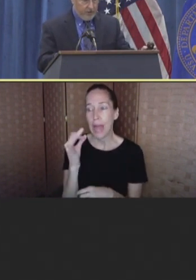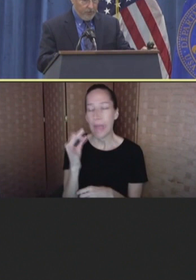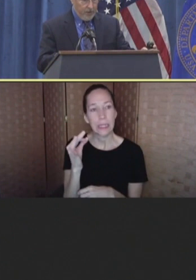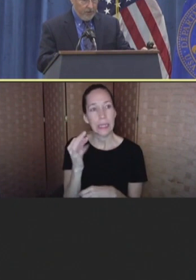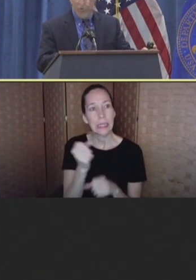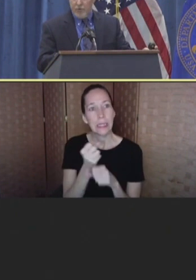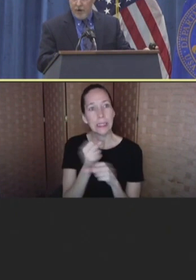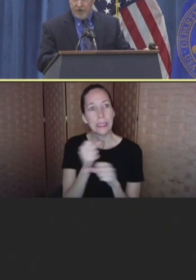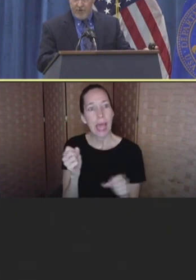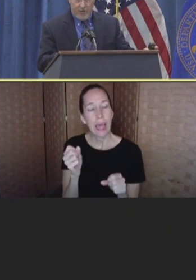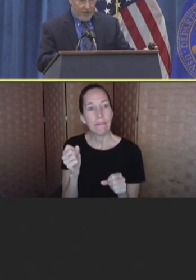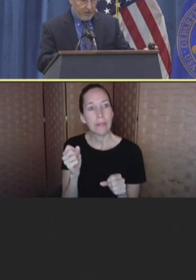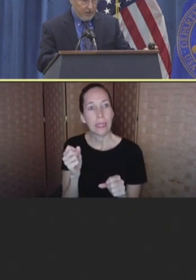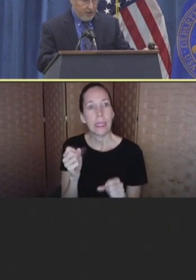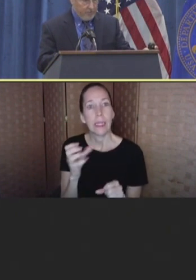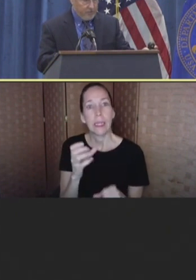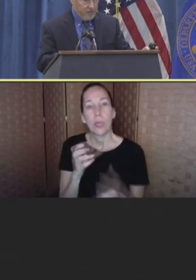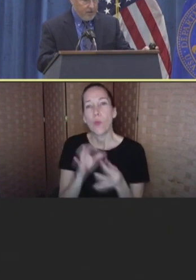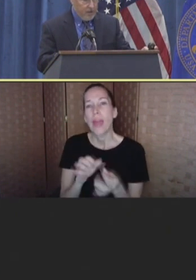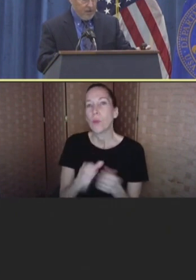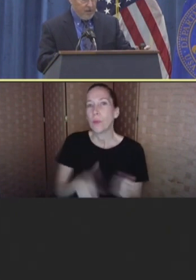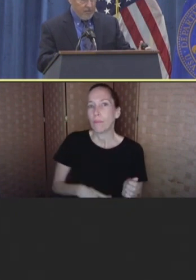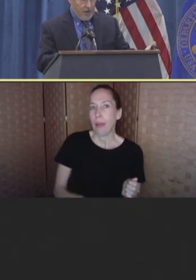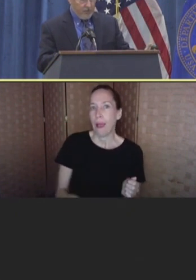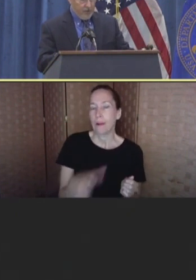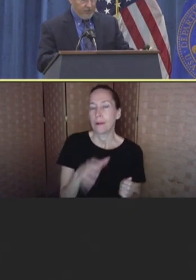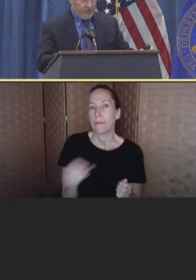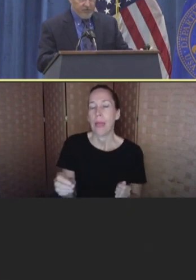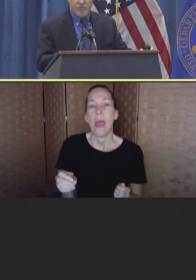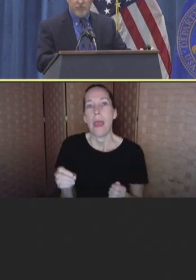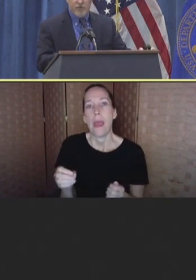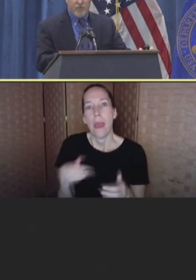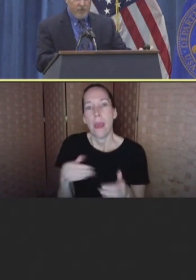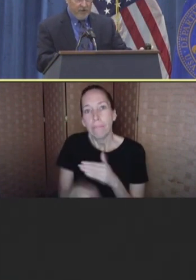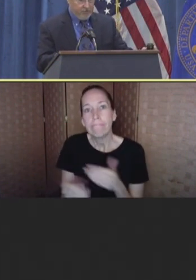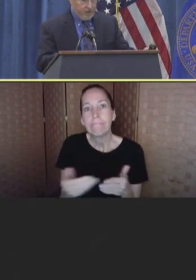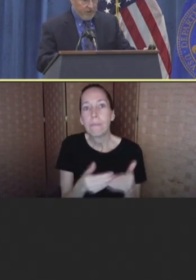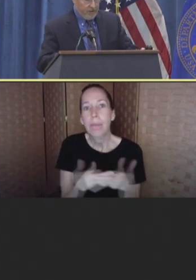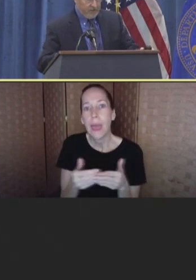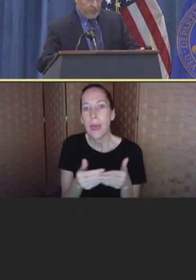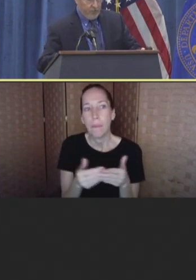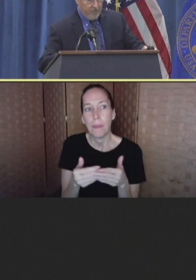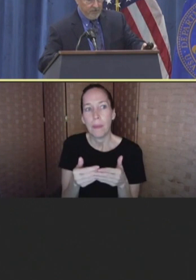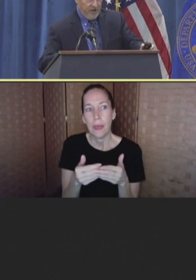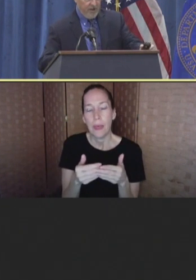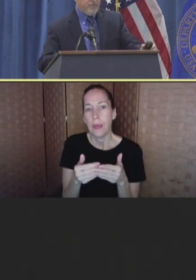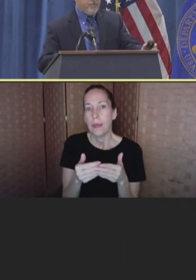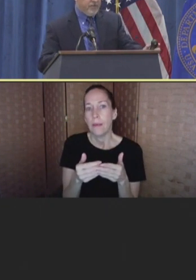and reproductive health outcomes monitoring systems that participated in this were: V-safe;